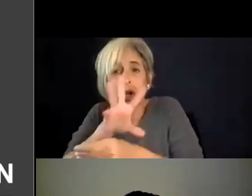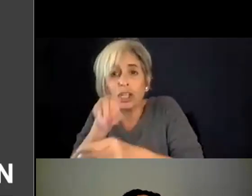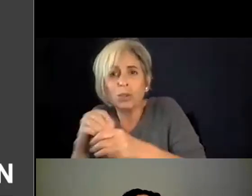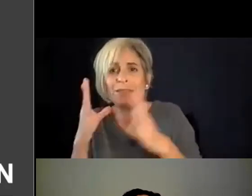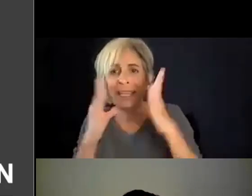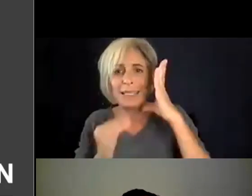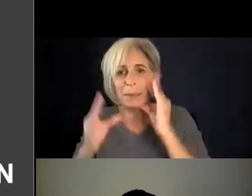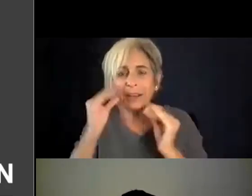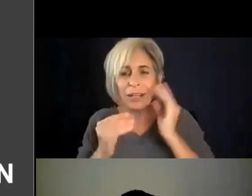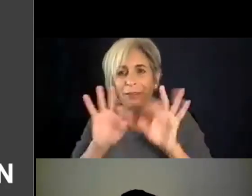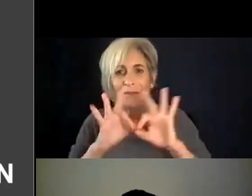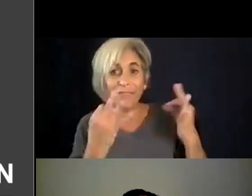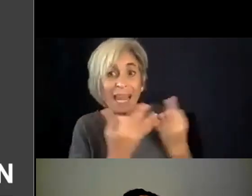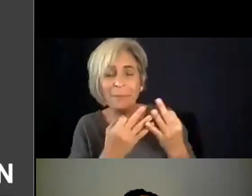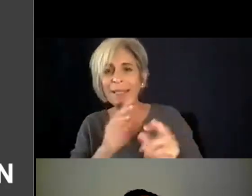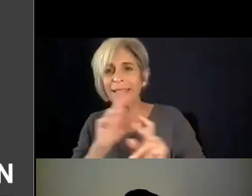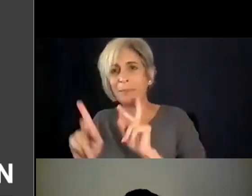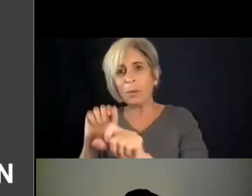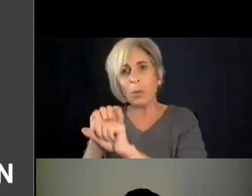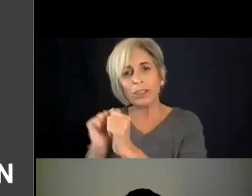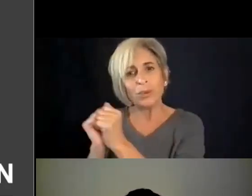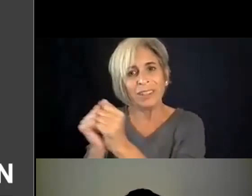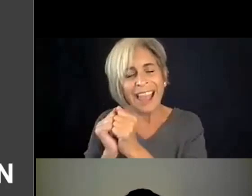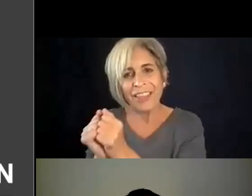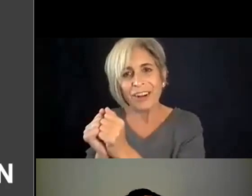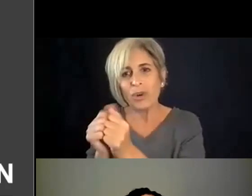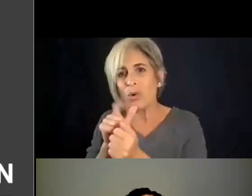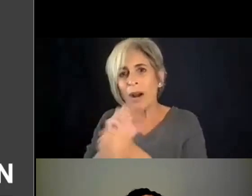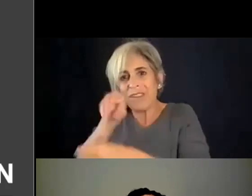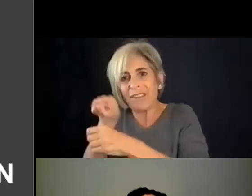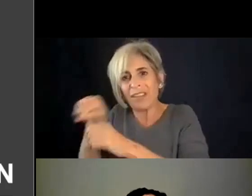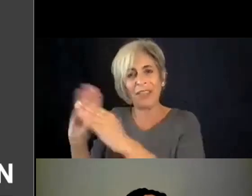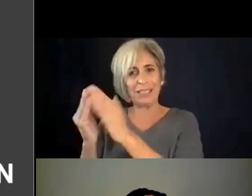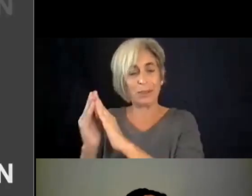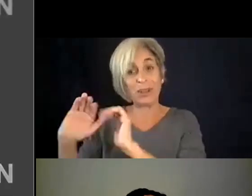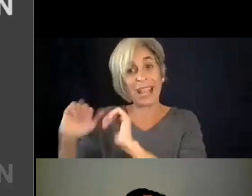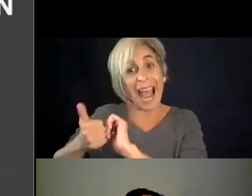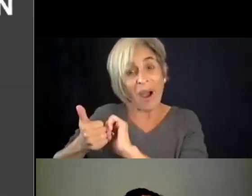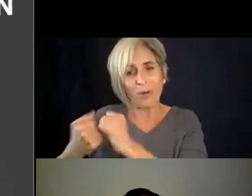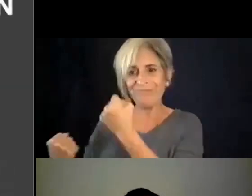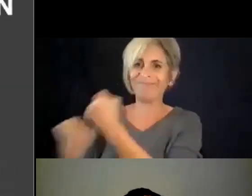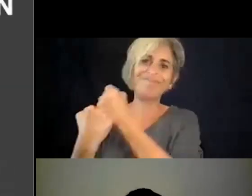families, friends, and colleagues who belong to this community and we do that by becoming an advocate and taking action.